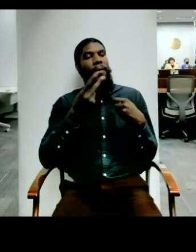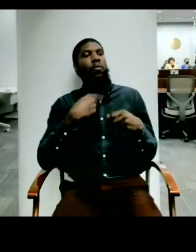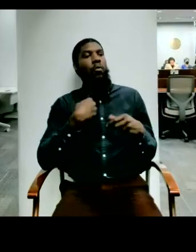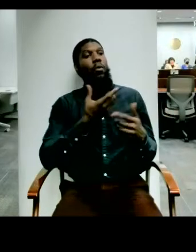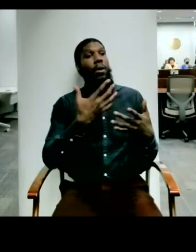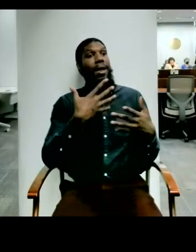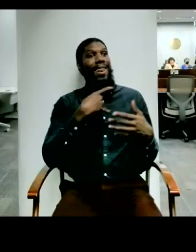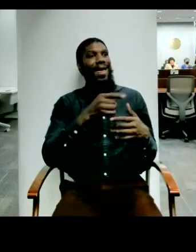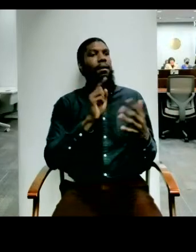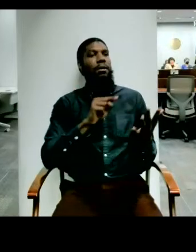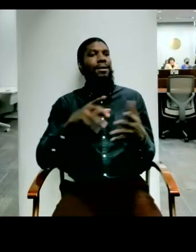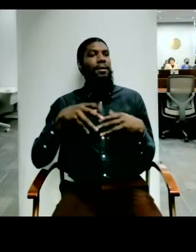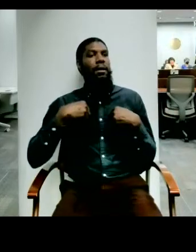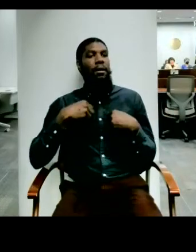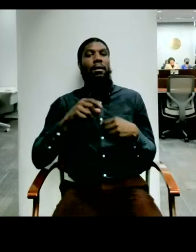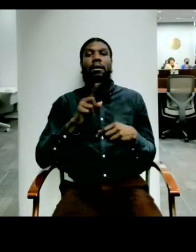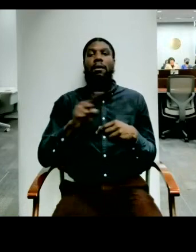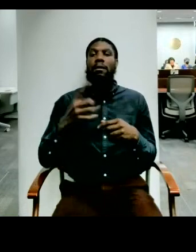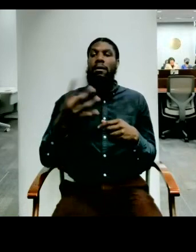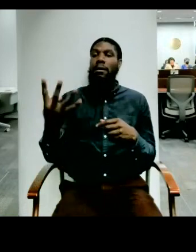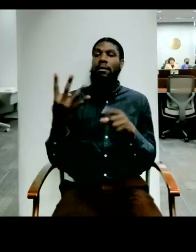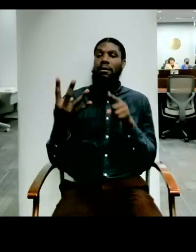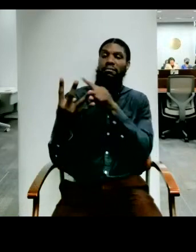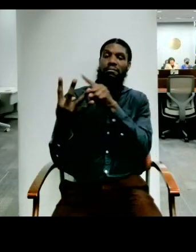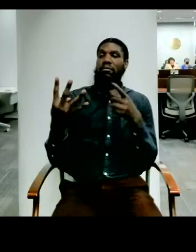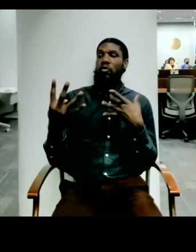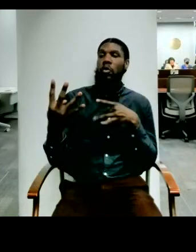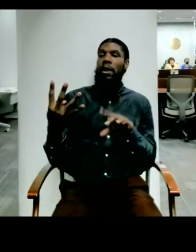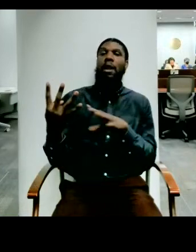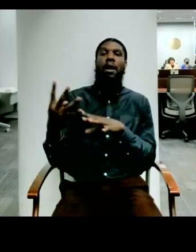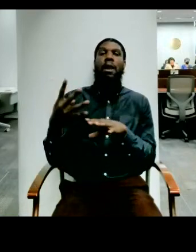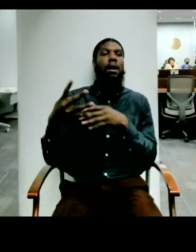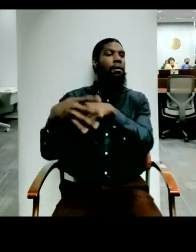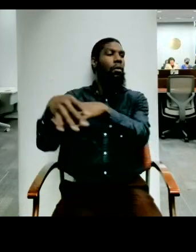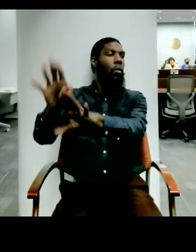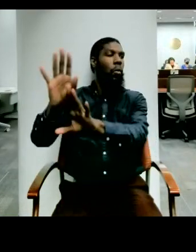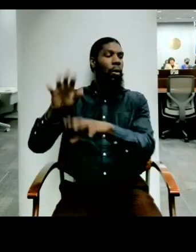literacy is a basis for not allowing someone to work, I think the burden would be on that client